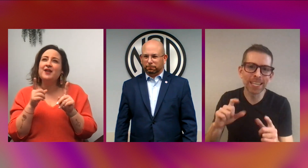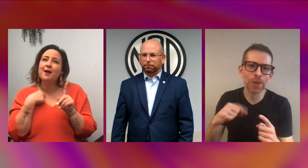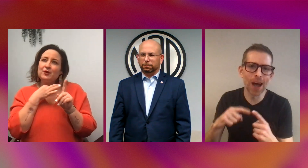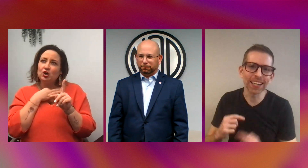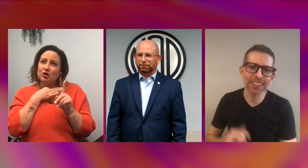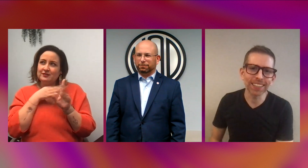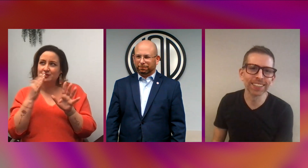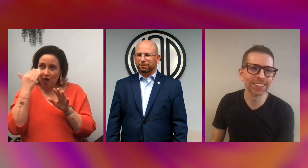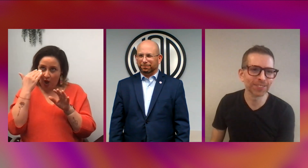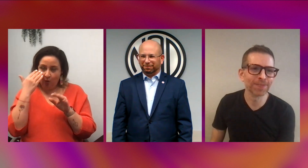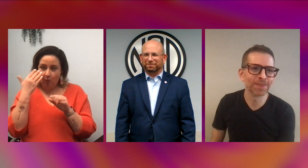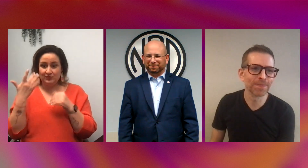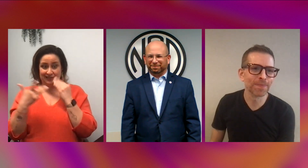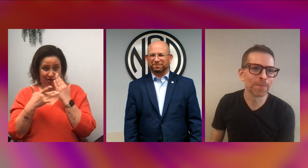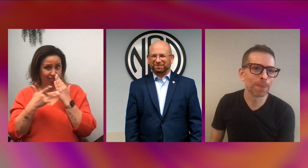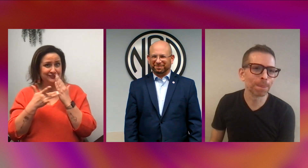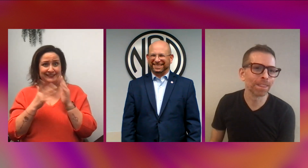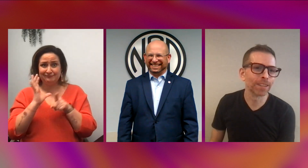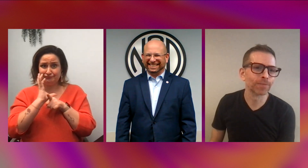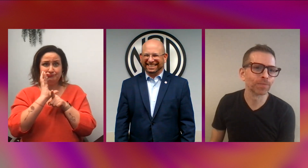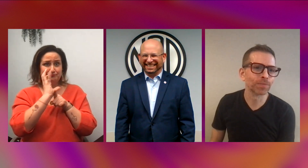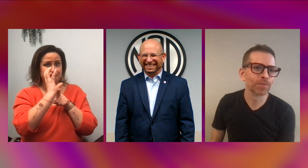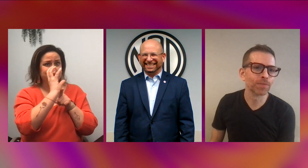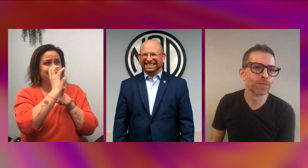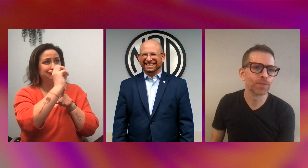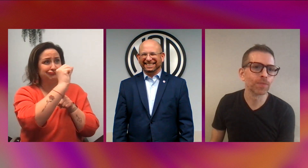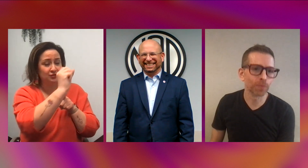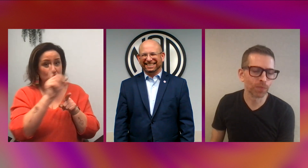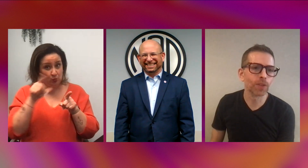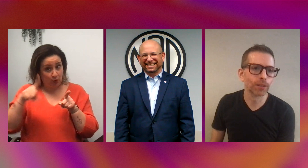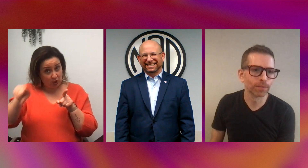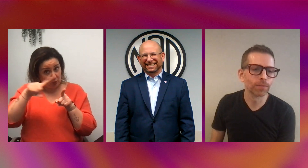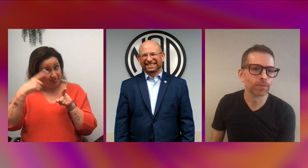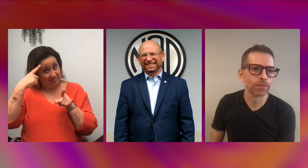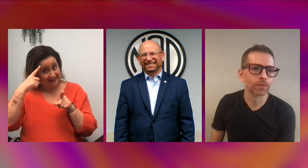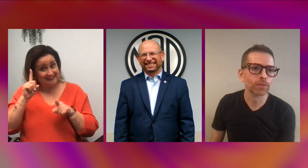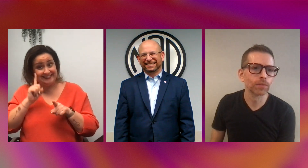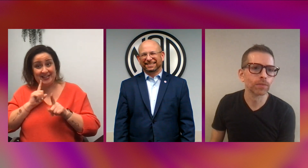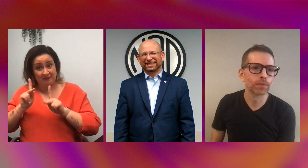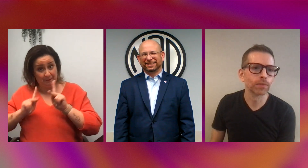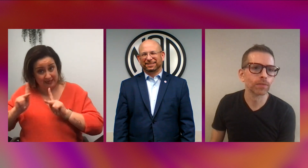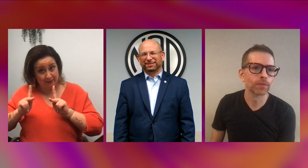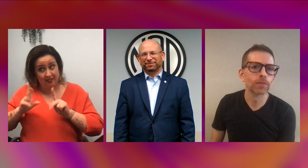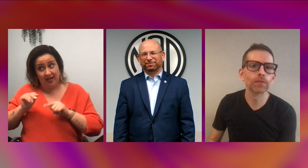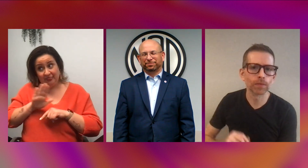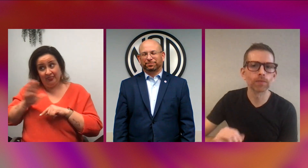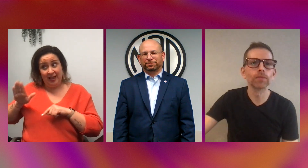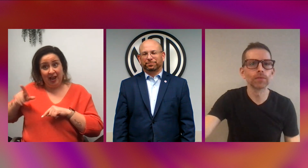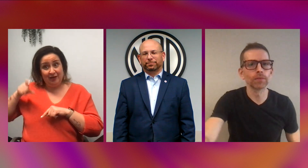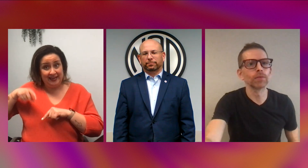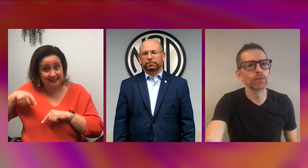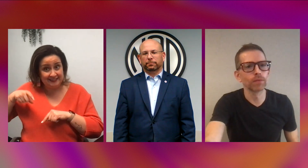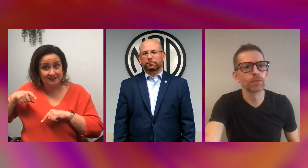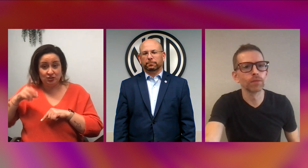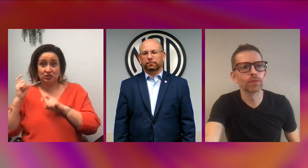Now, I'd like to know, I mean, yes, technology has made amazing leaps and bounds,